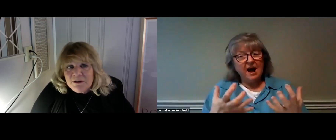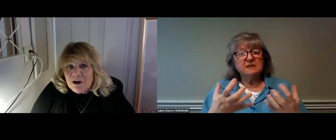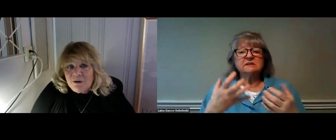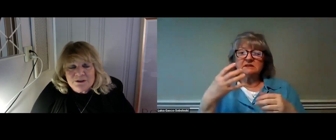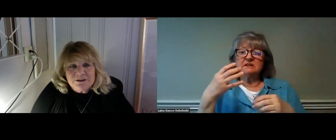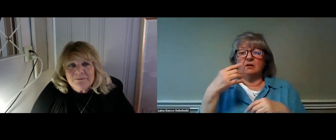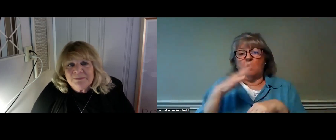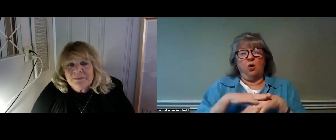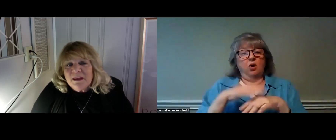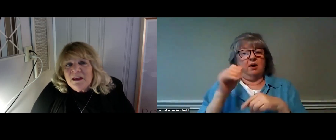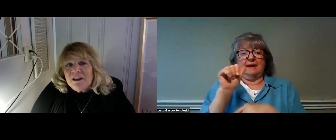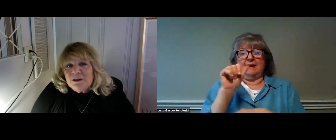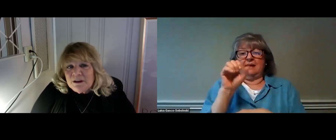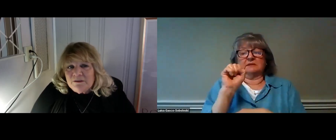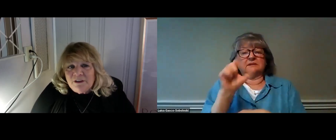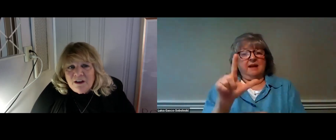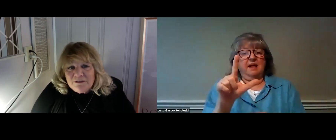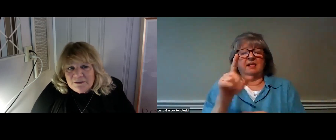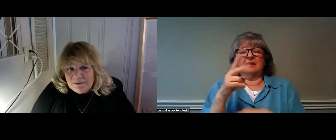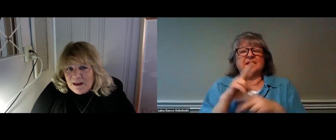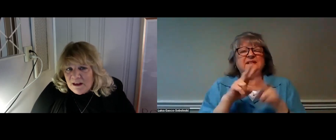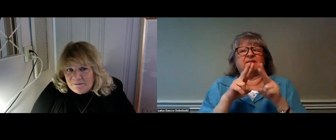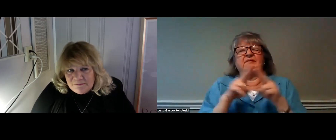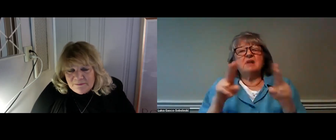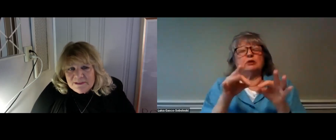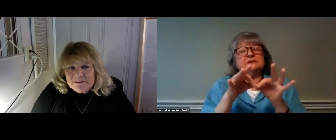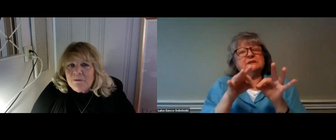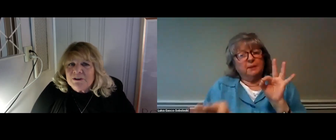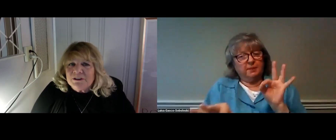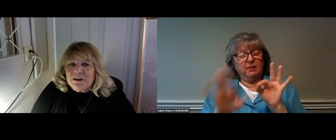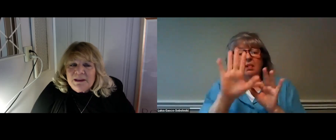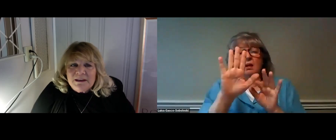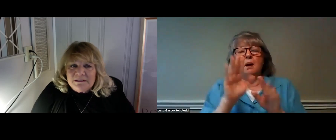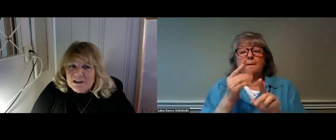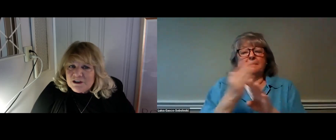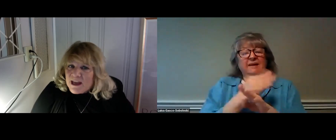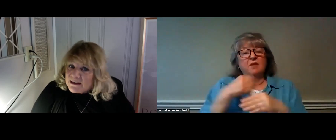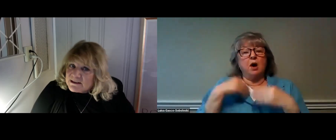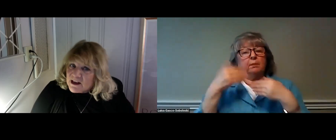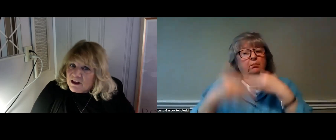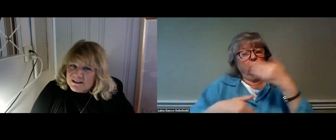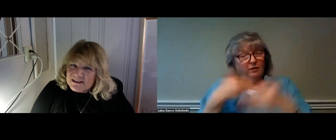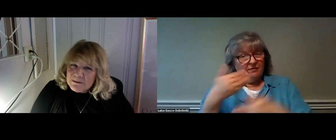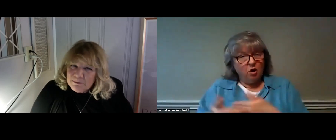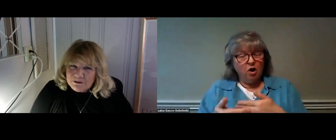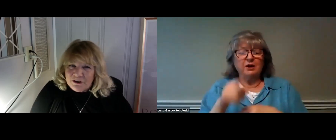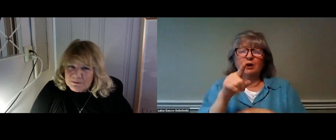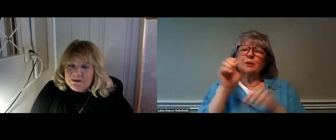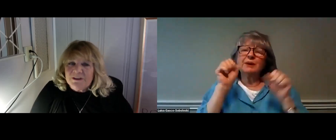can host. You can involve someone to come in and teach ASL in simple terms so that